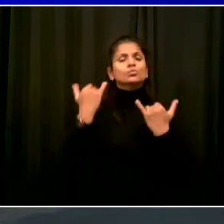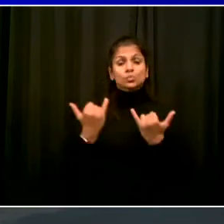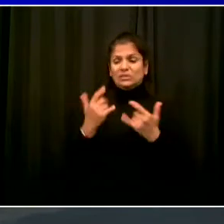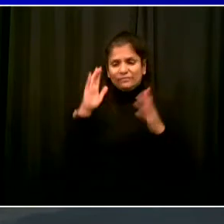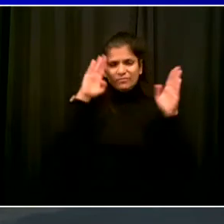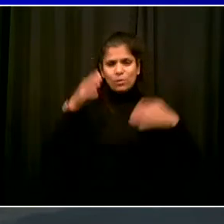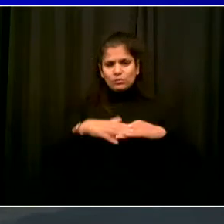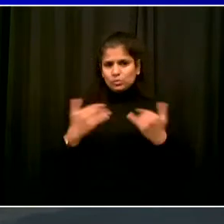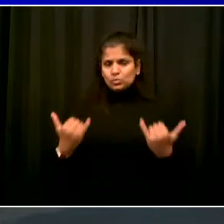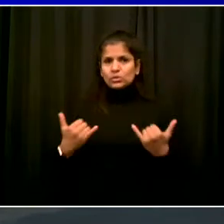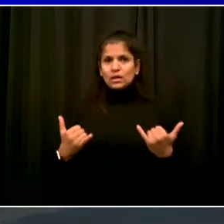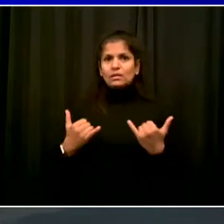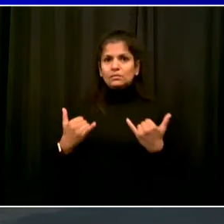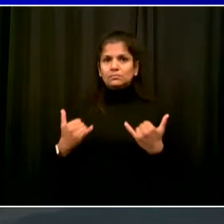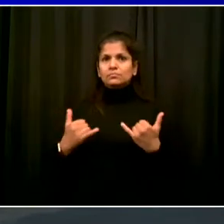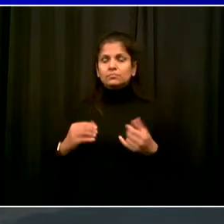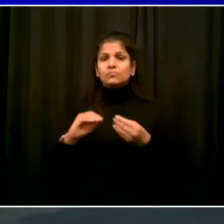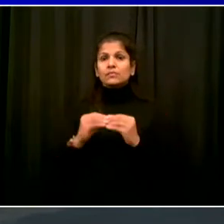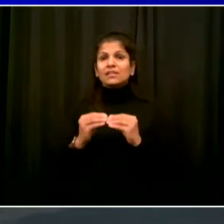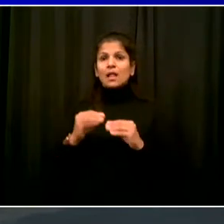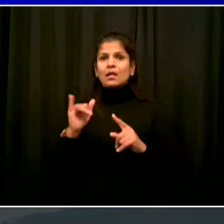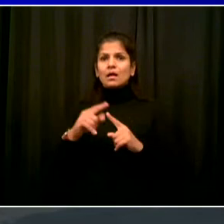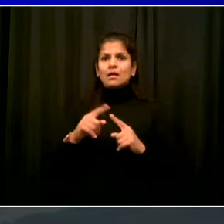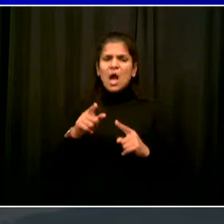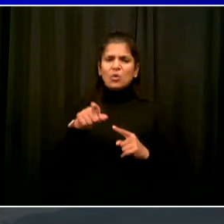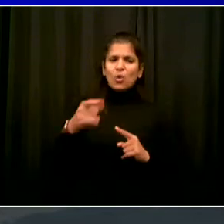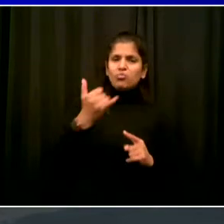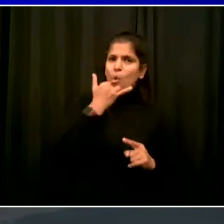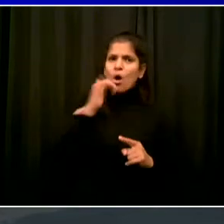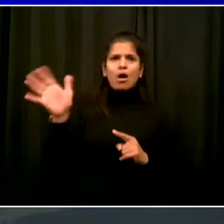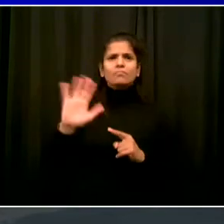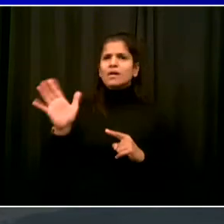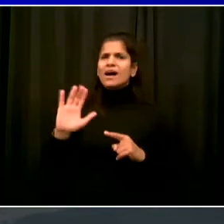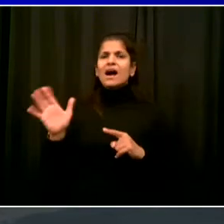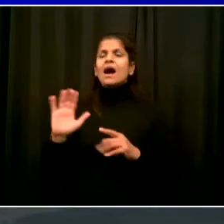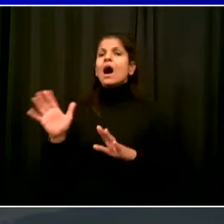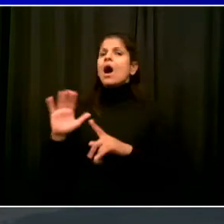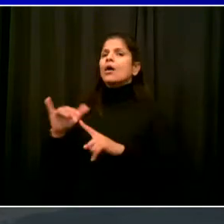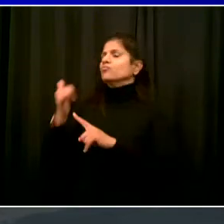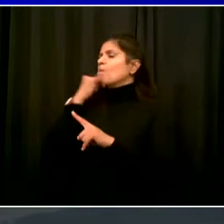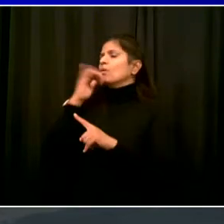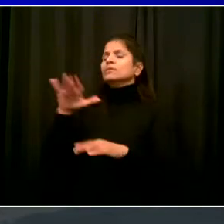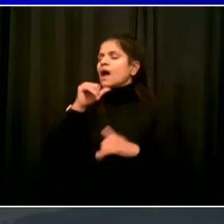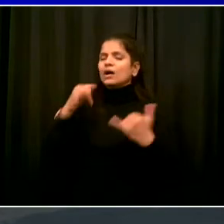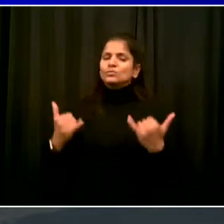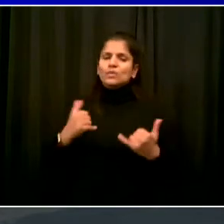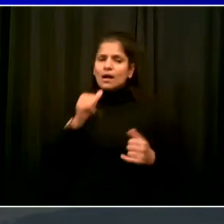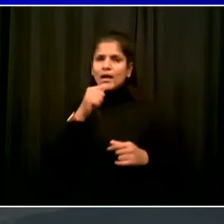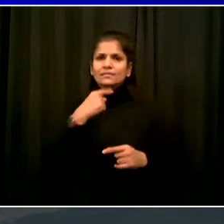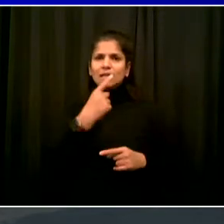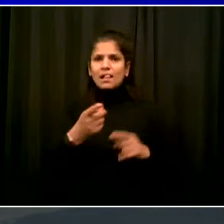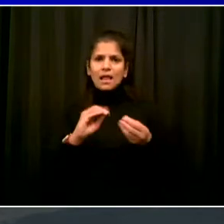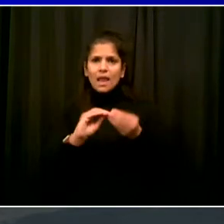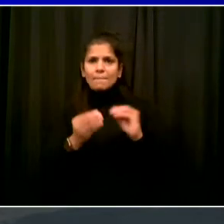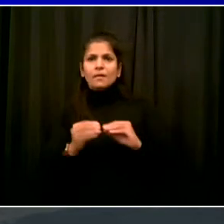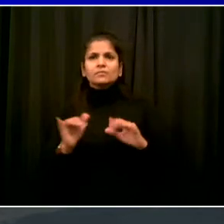READY. THE NUMBER THAT CAME OUT TODAY WAS CLEARLY ARTIFICIALLY HIGH. IT WAS BASED ON LIMITED TEST ESRULUL.TS THAT NUMBER IS